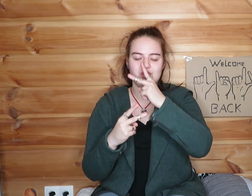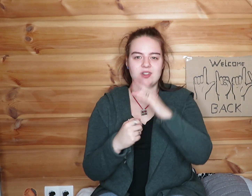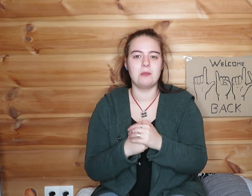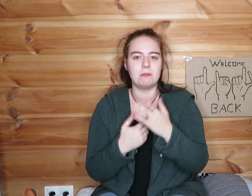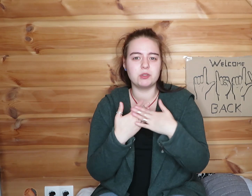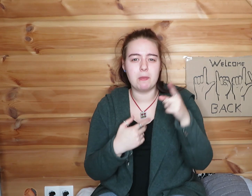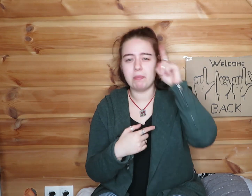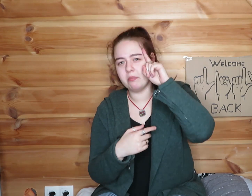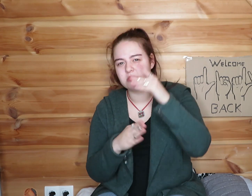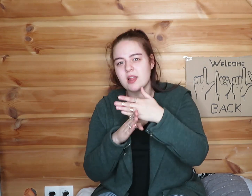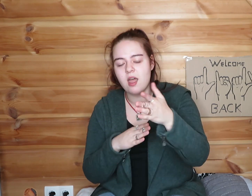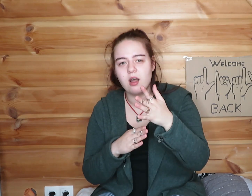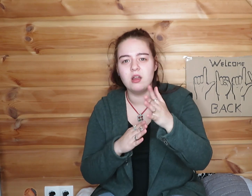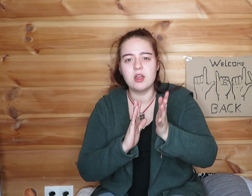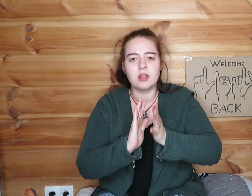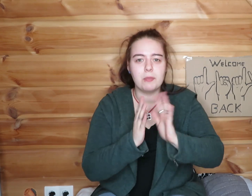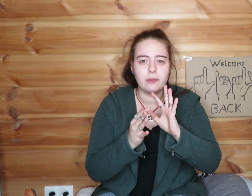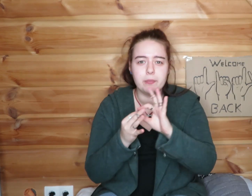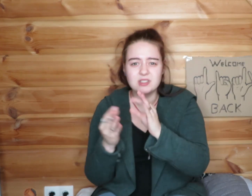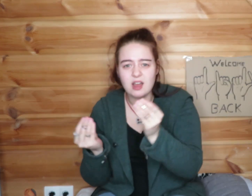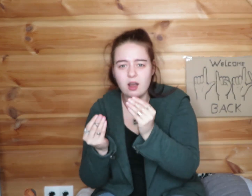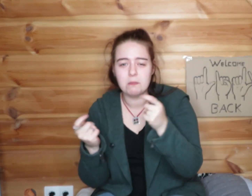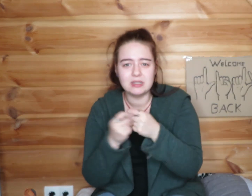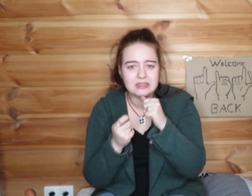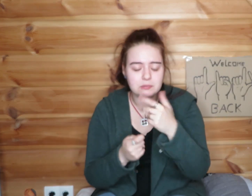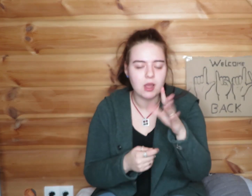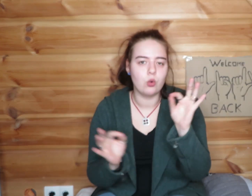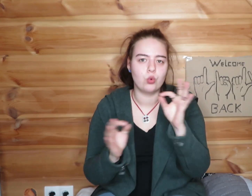For example, after a stroke, signs and things wouldn´t match anymore